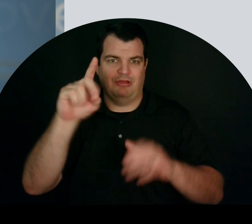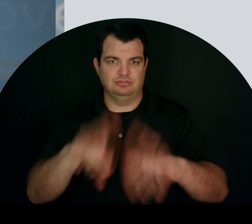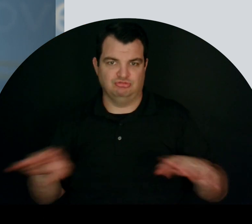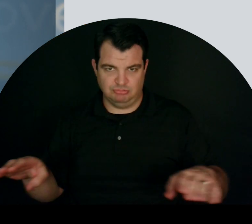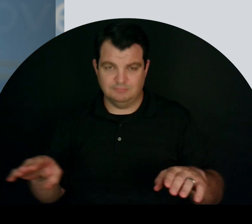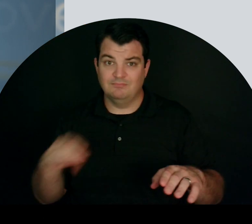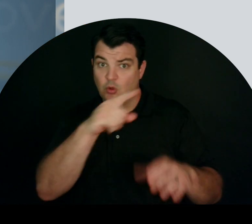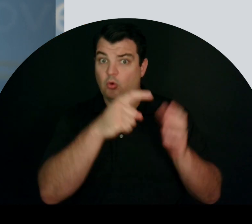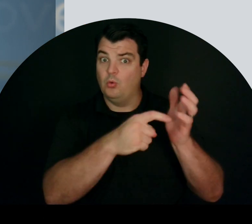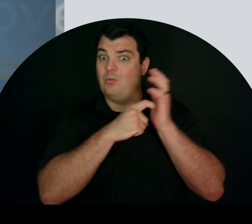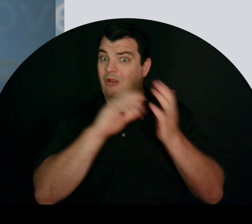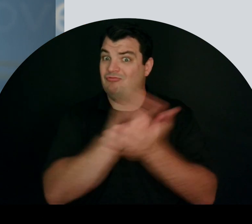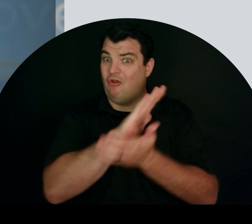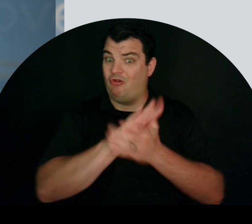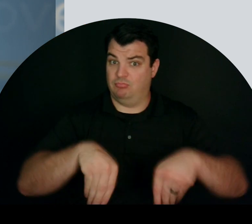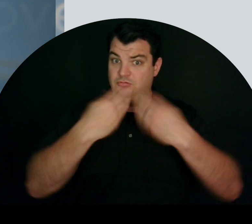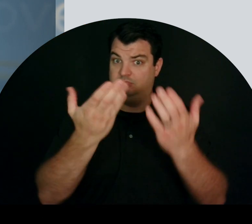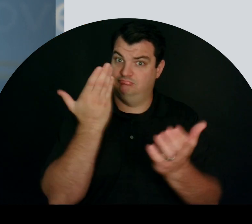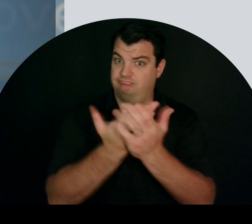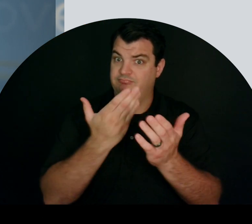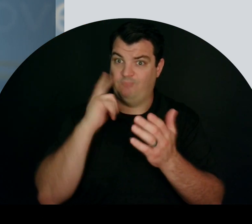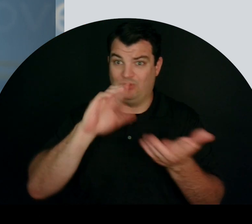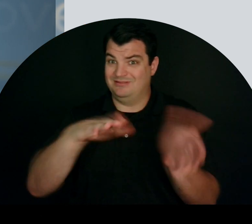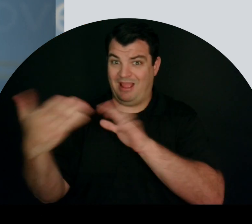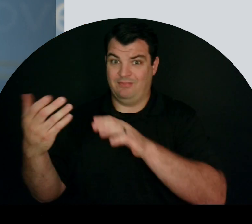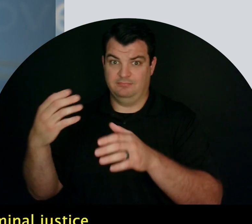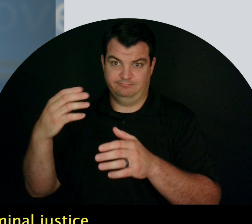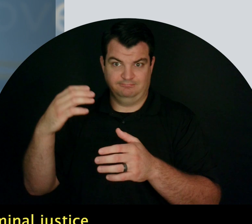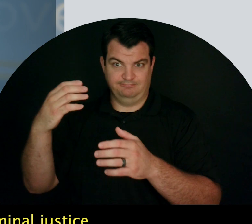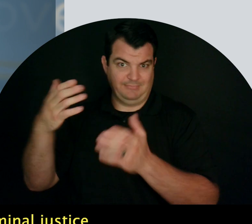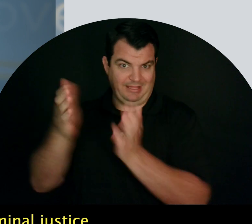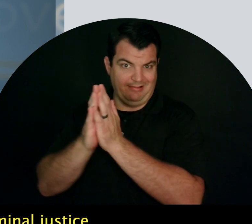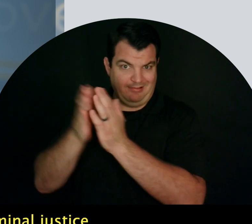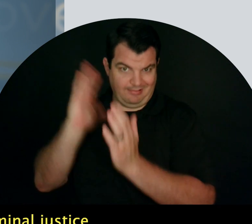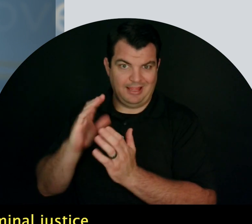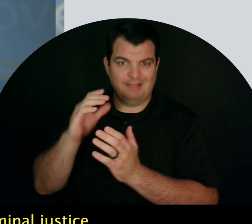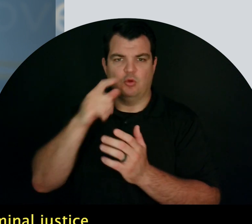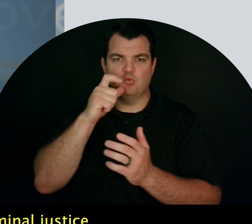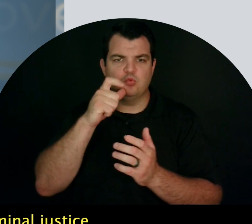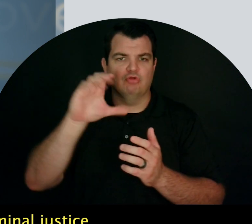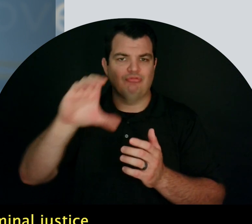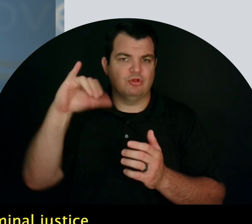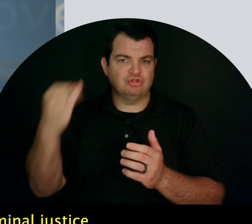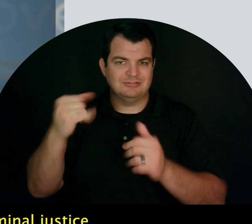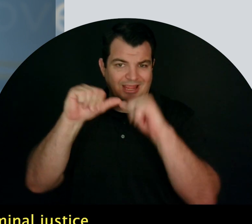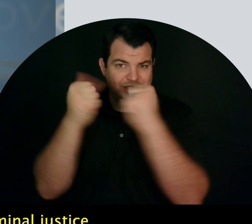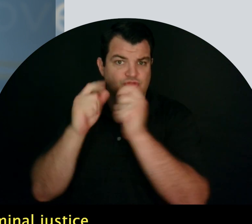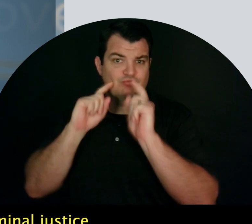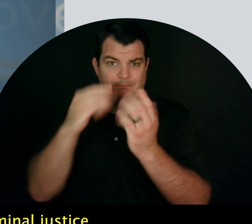Documentation needed for a death claim Includes a report of a crime by a criminal justice agency,